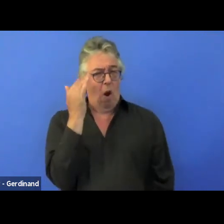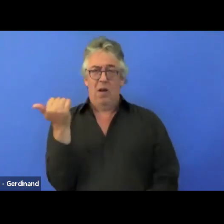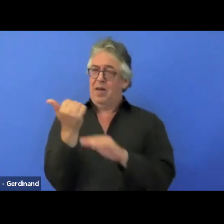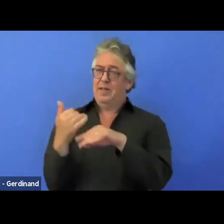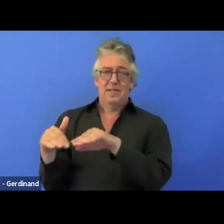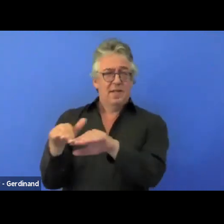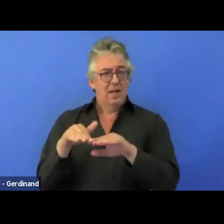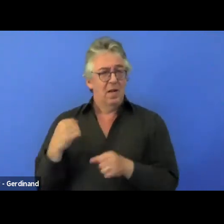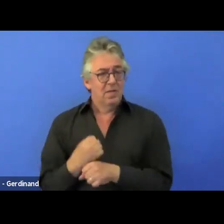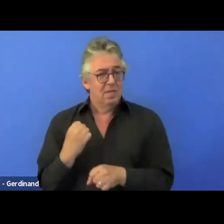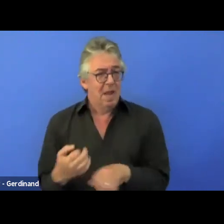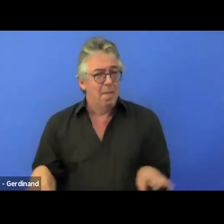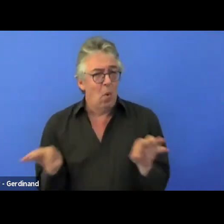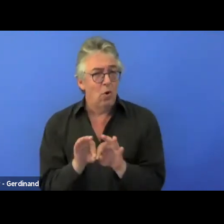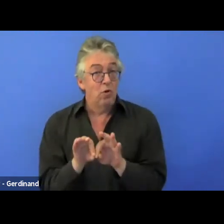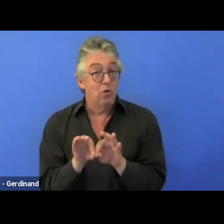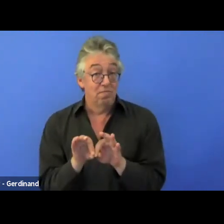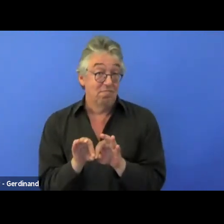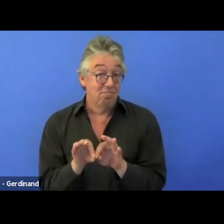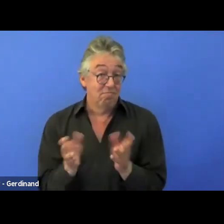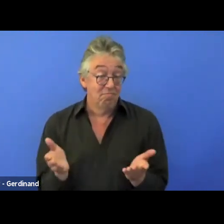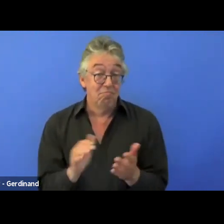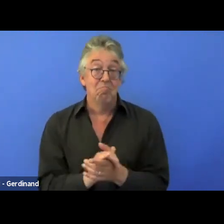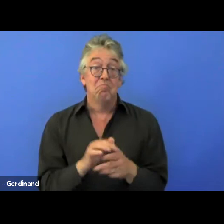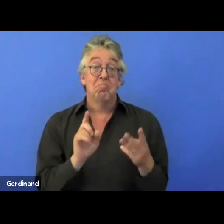for persons with disabilities and why we should get involved.